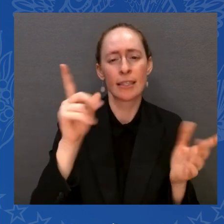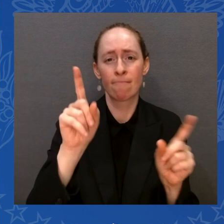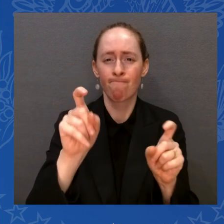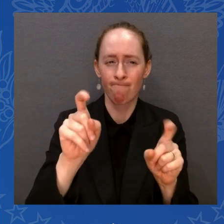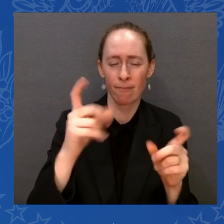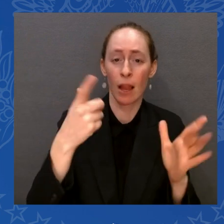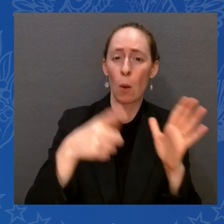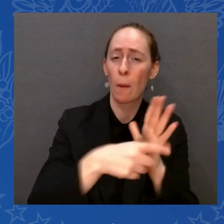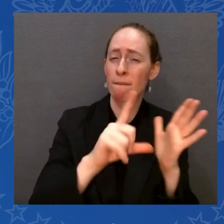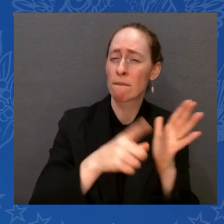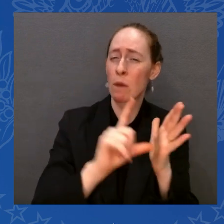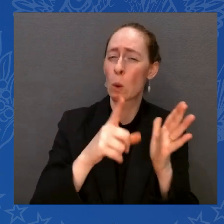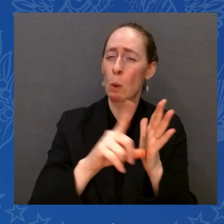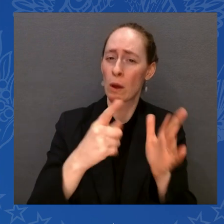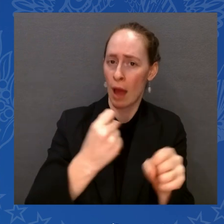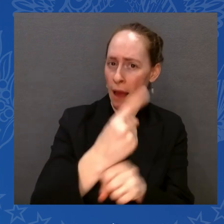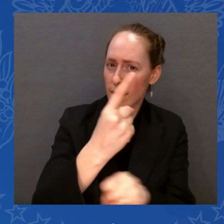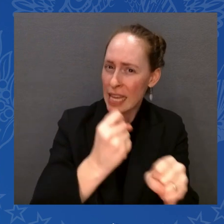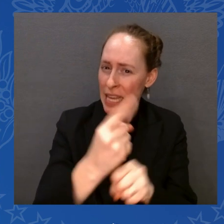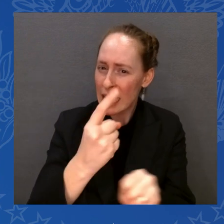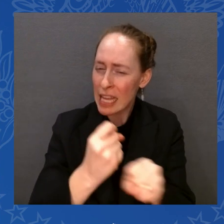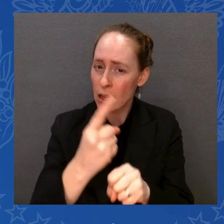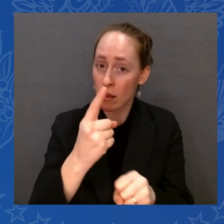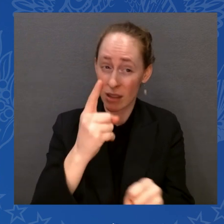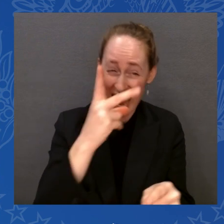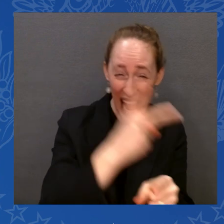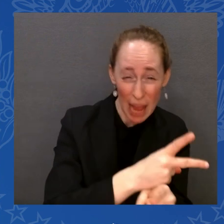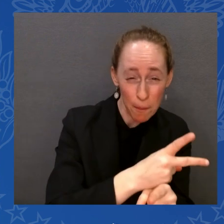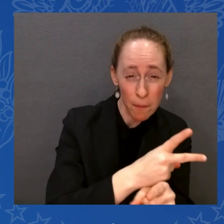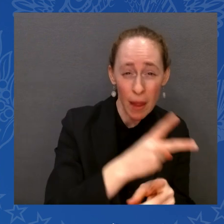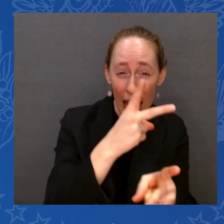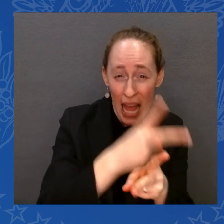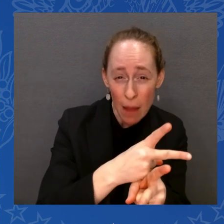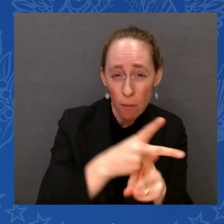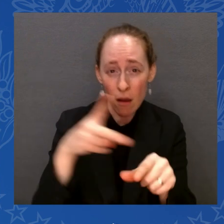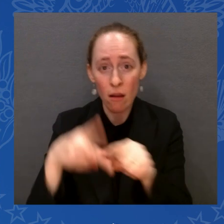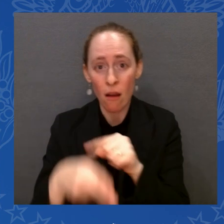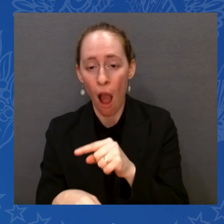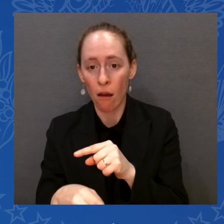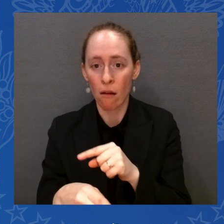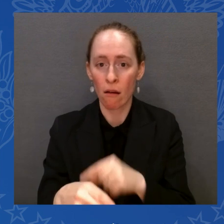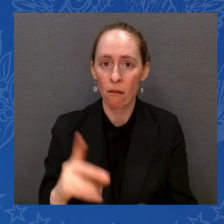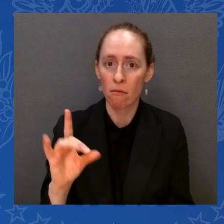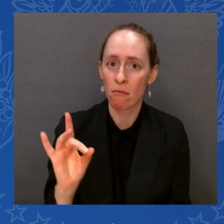Booo -- THE PRESIDENT: Come on, man. And then -- and then we found there was a --